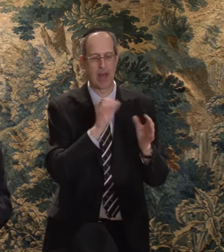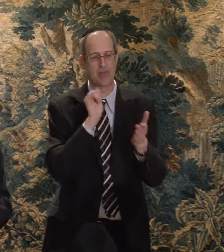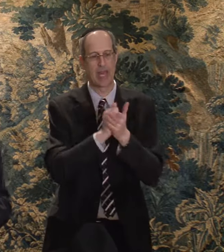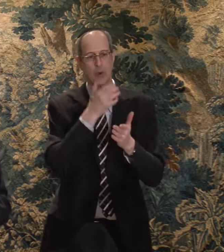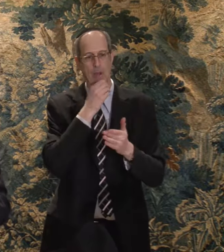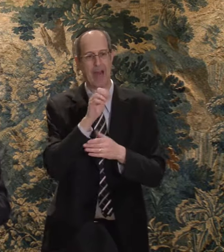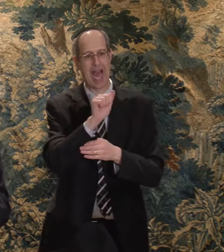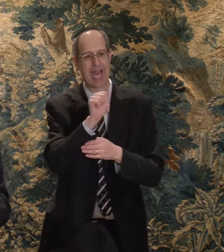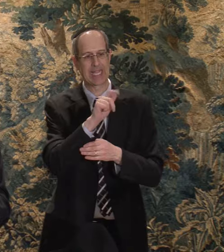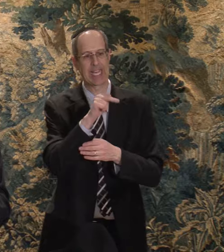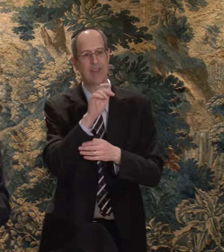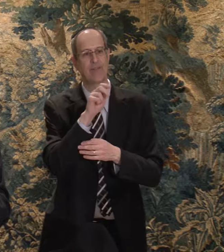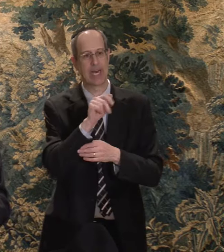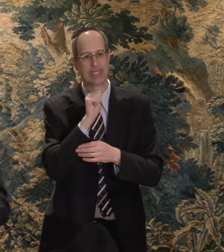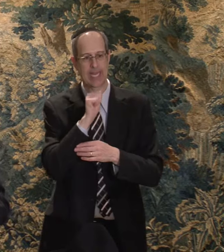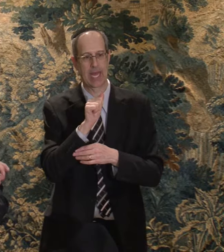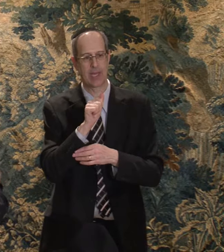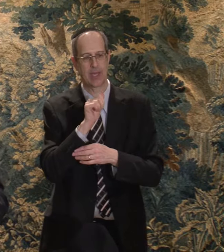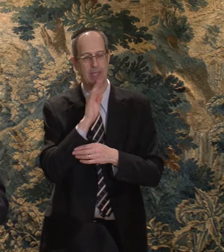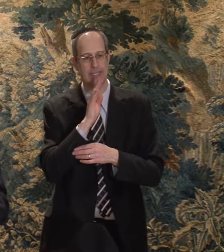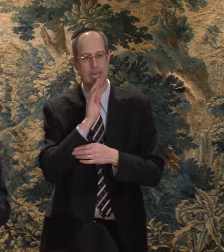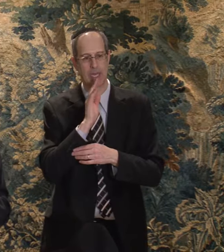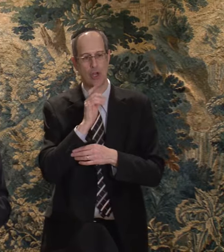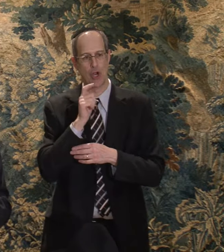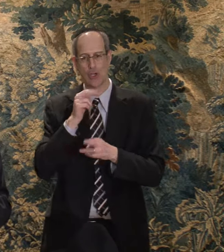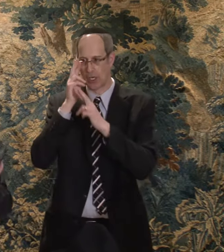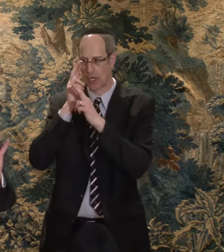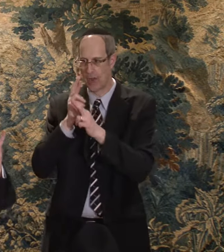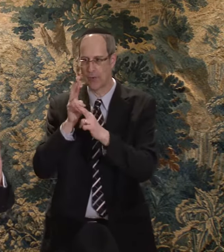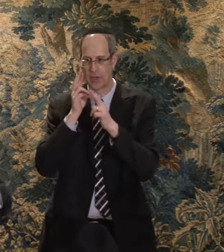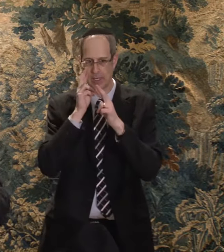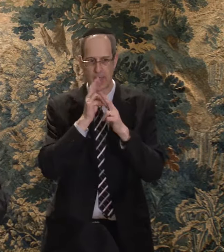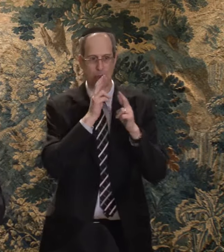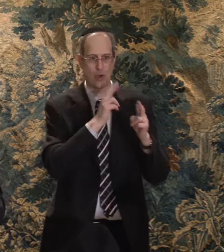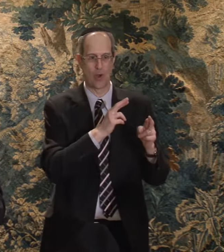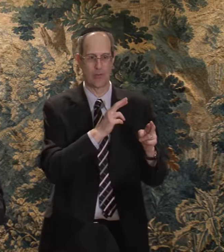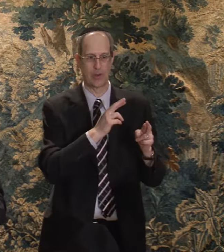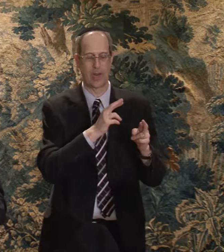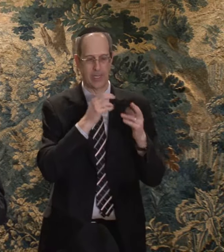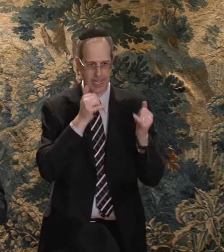shouldn't be ain't observes episode that they should give covered one to the other let me tell you a story from gifter